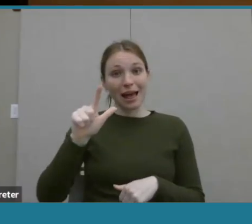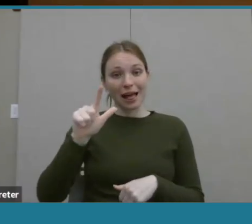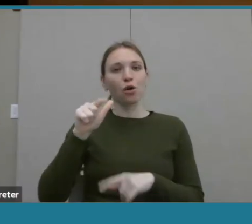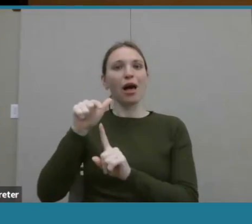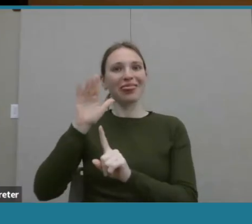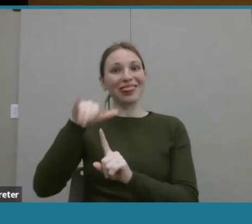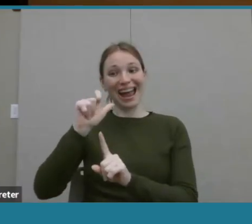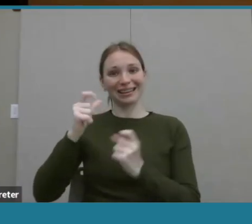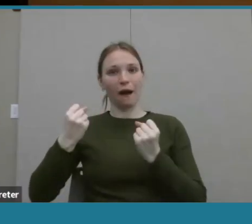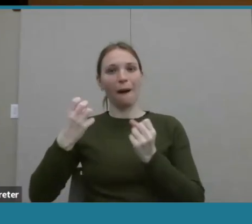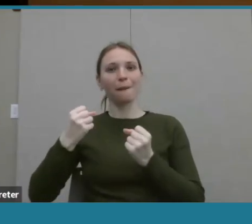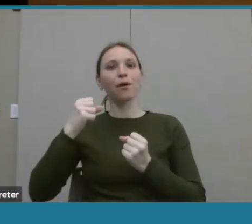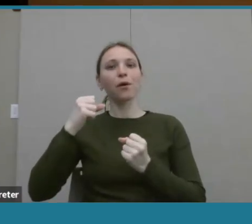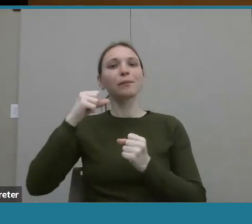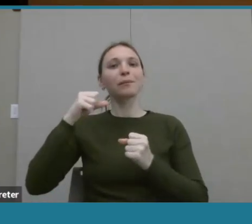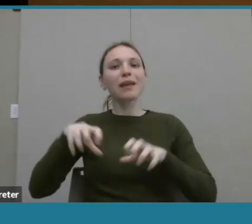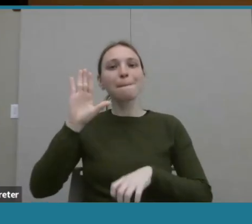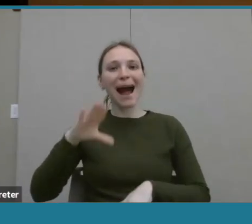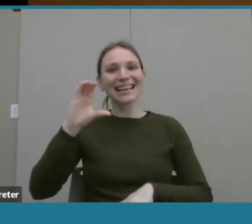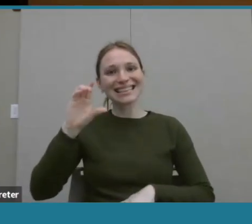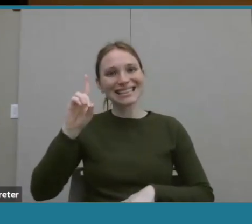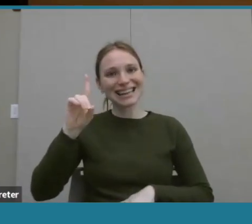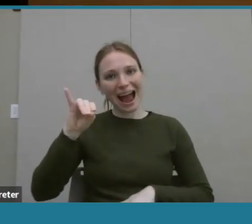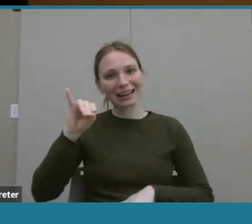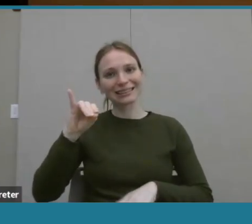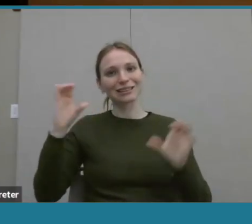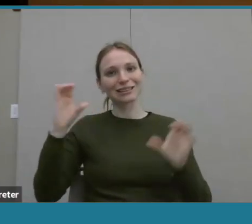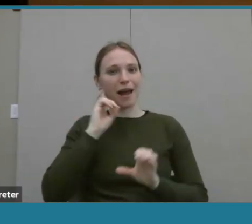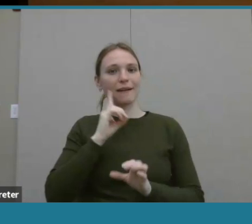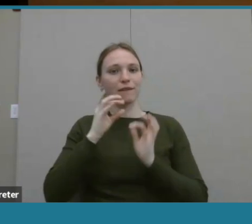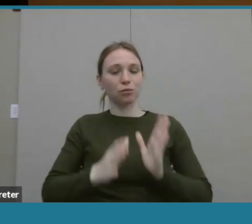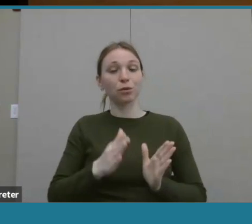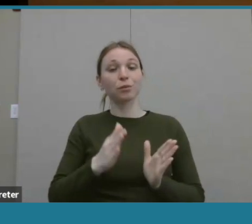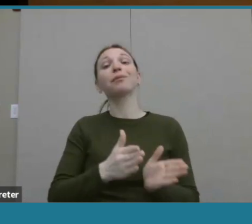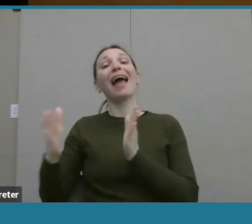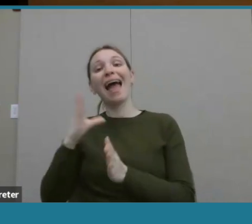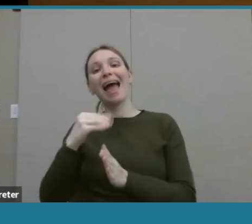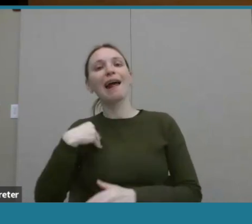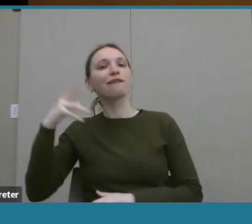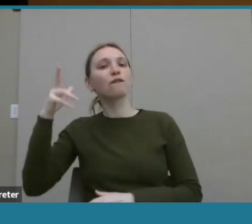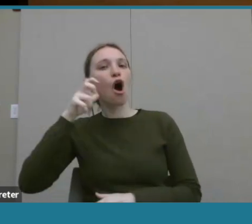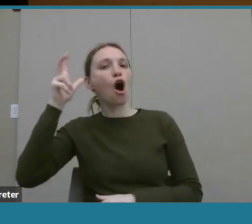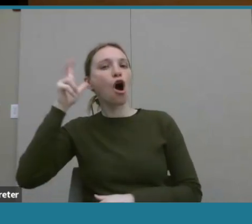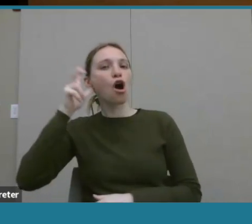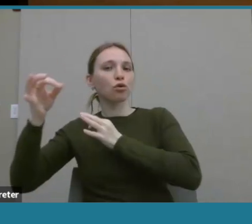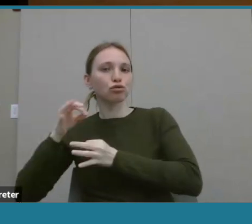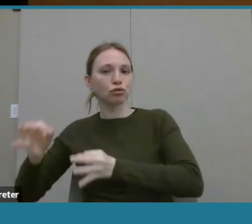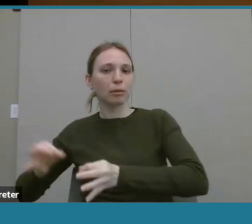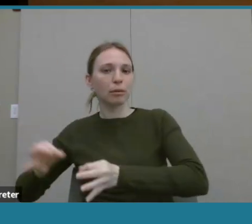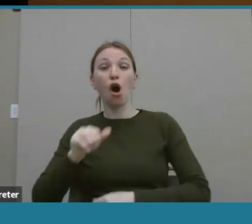and the audio description, there's also an audio description version of that video. All 3 of those videos are on this landing page when you do the QR code.